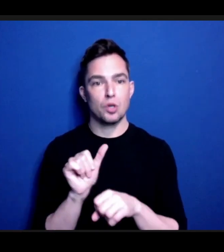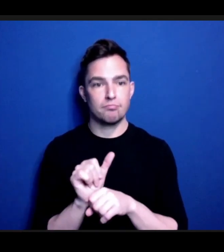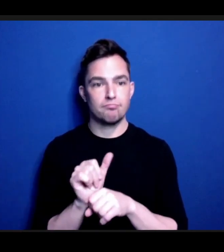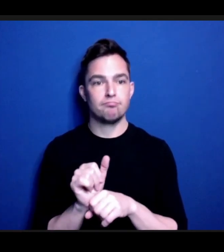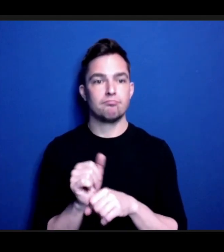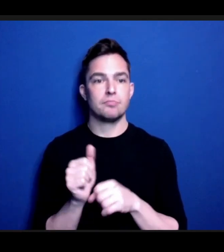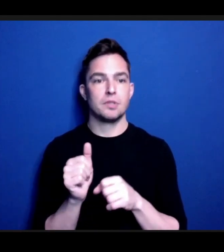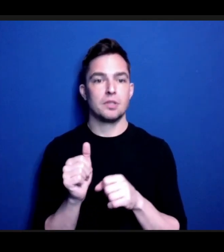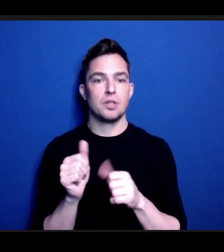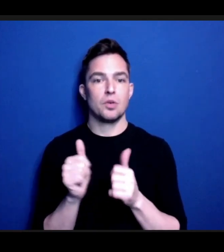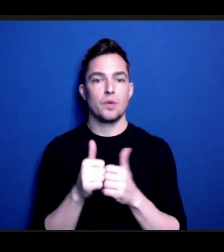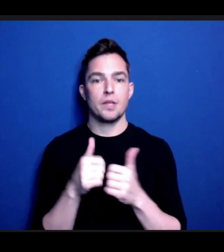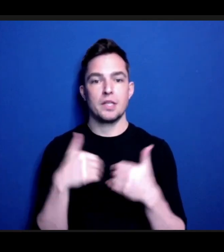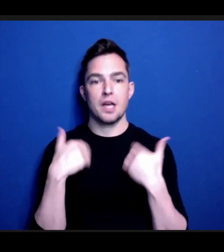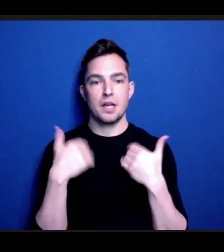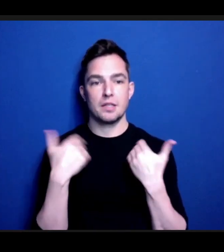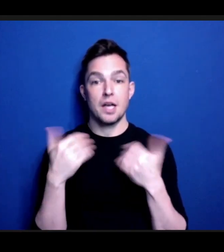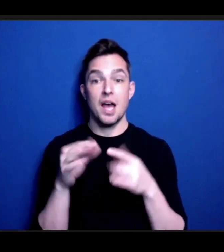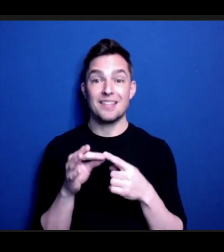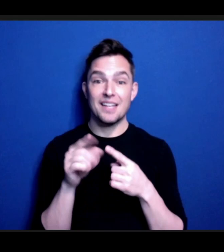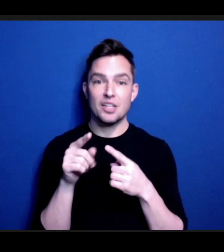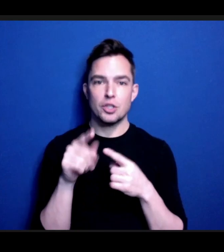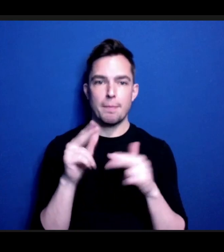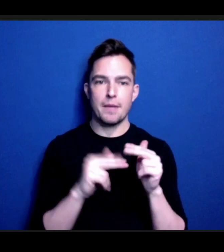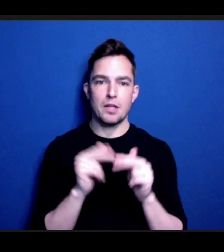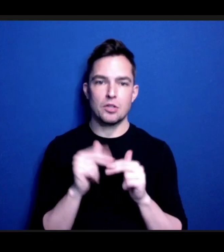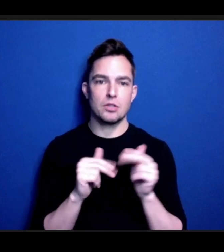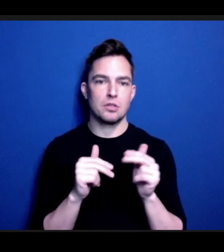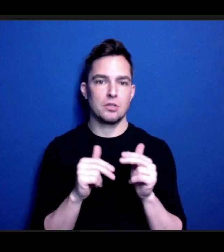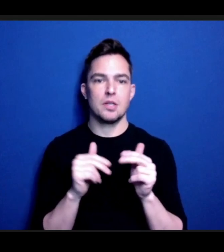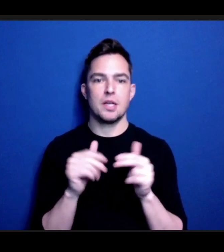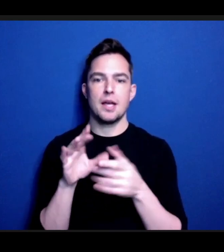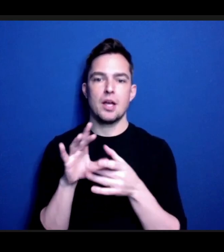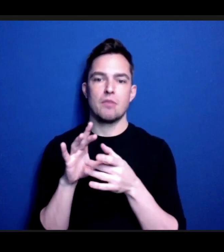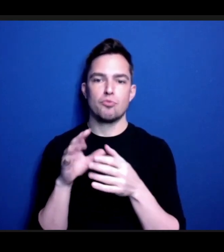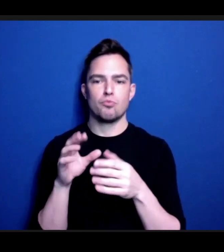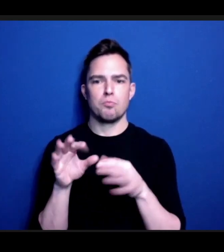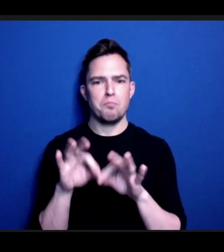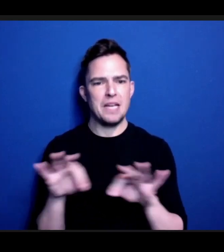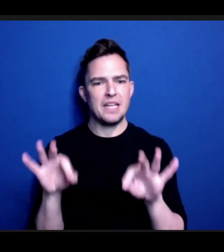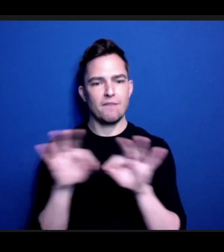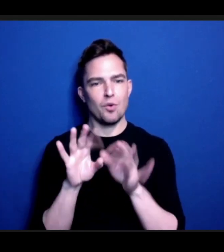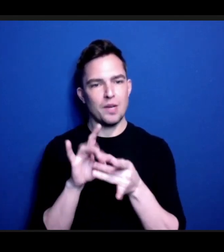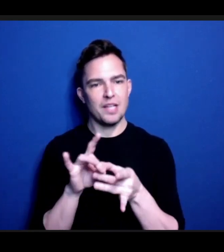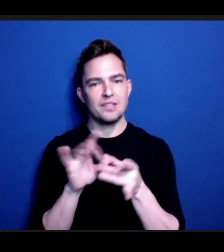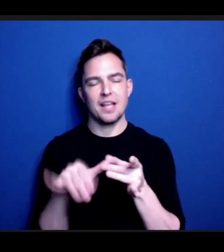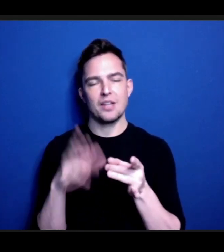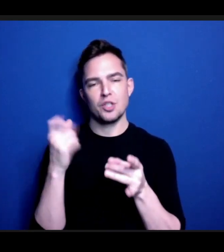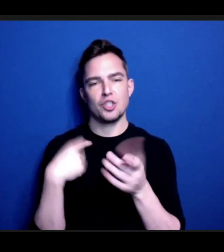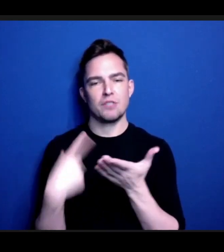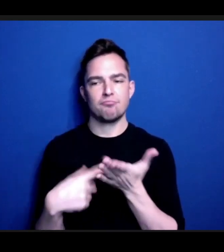works with if she doesn't build and hasn't built meaningful relationships. That's why she can get through to these young people and work with these young people in a way